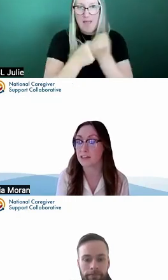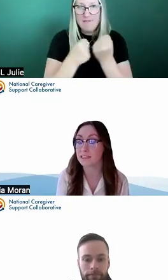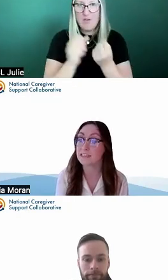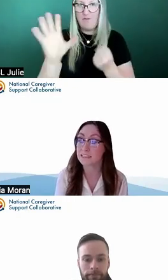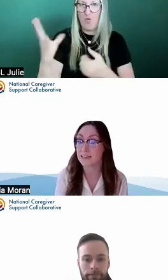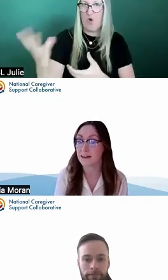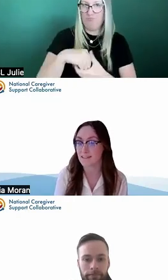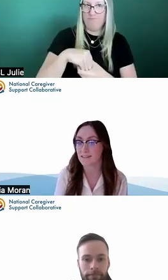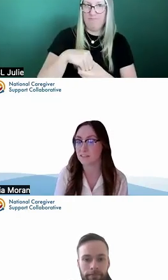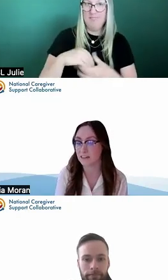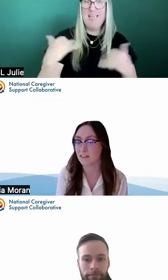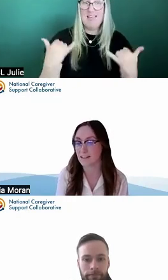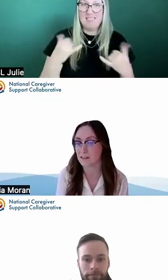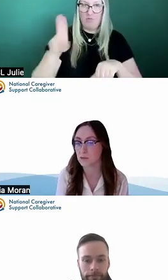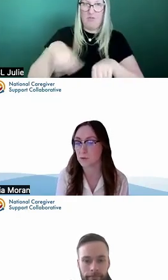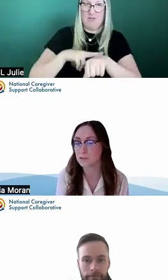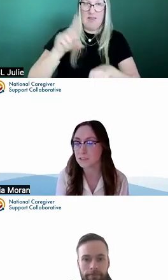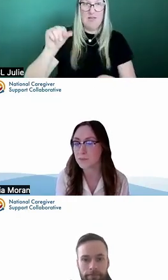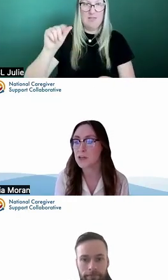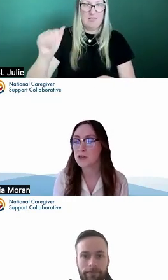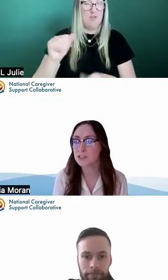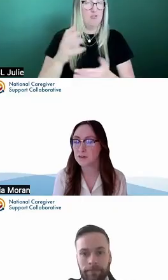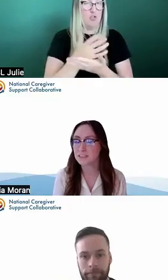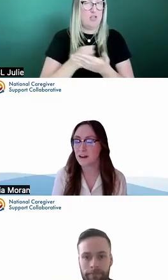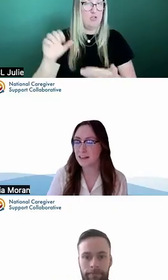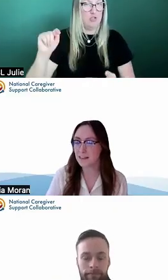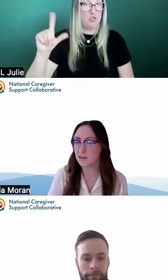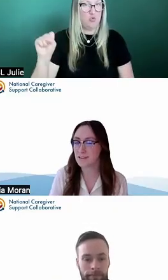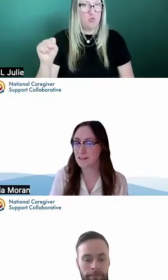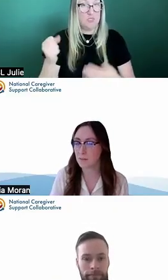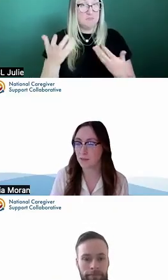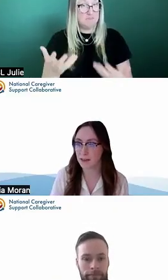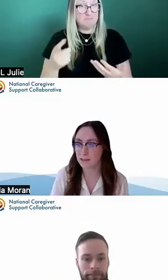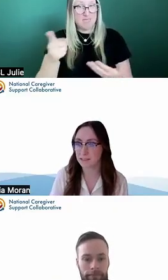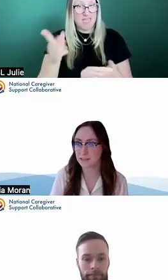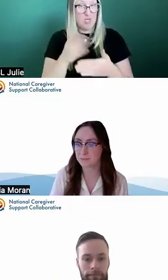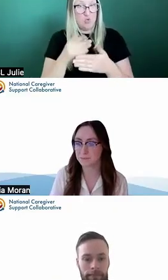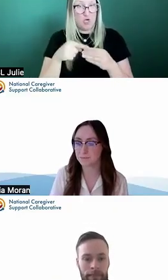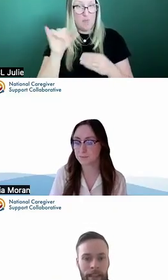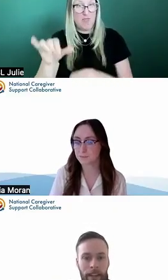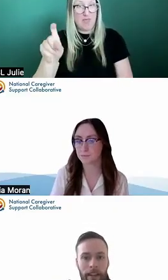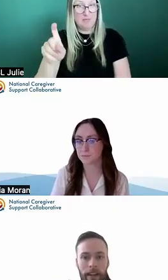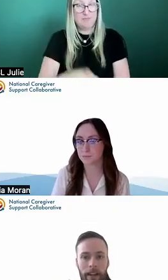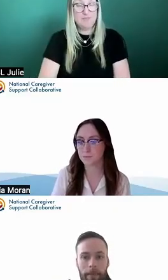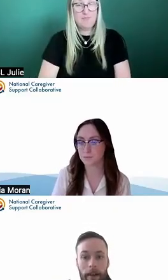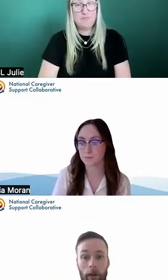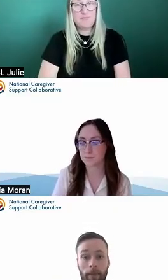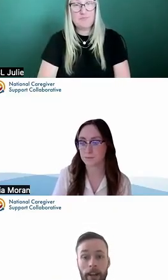in existing national data collection tools. So is there anything you can share about this? Well I'm